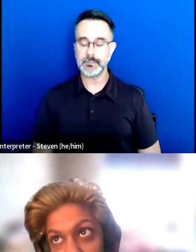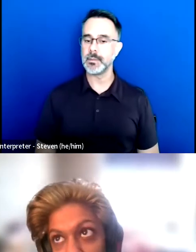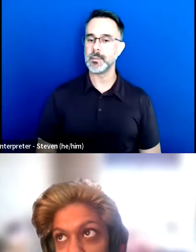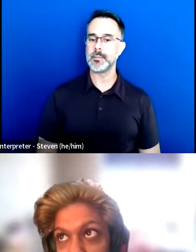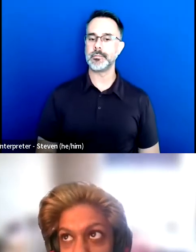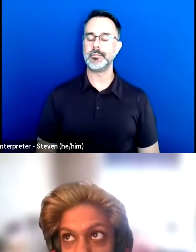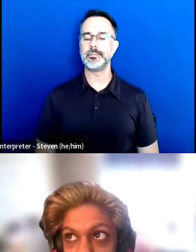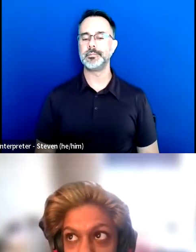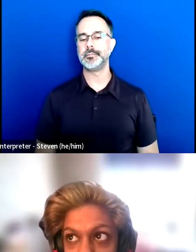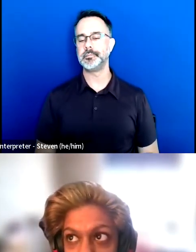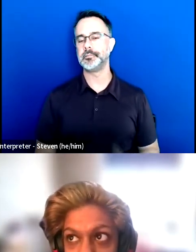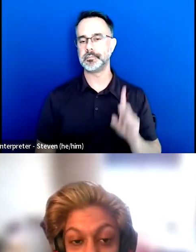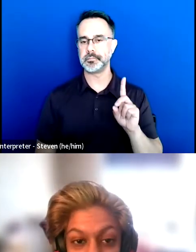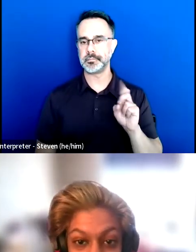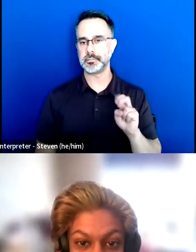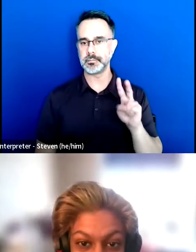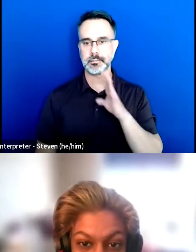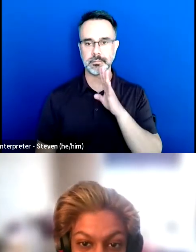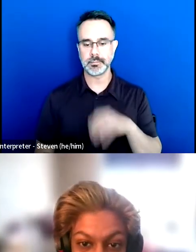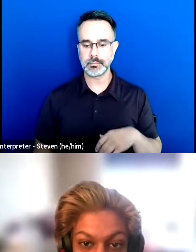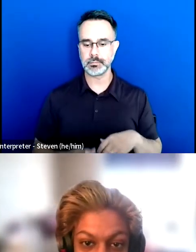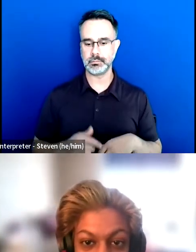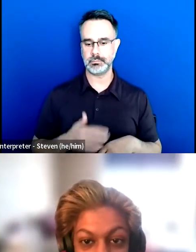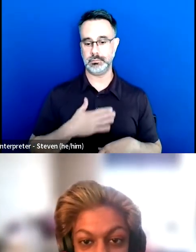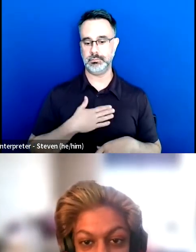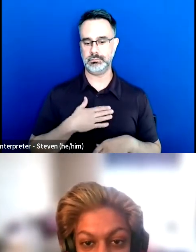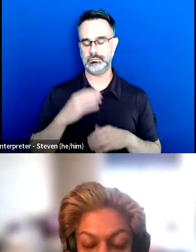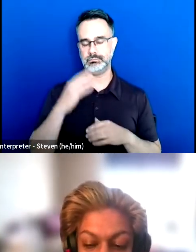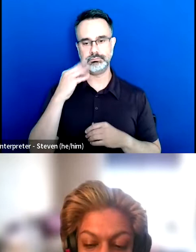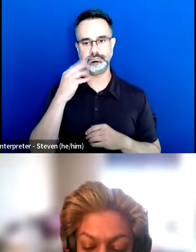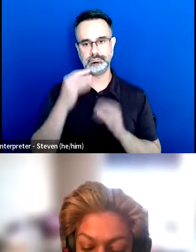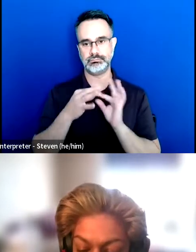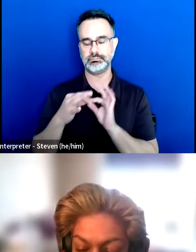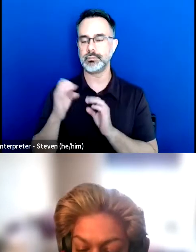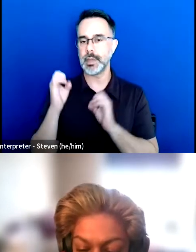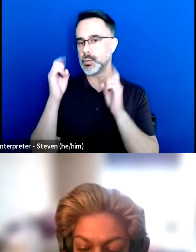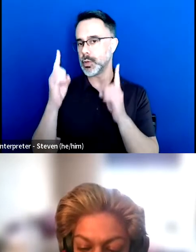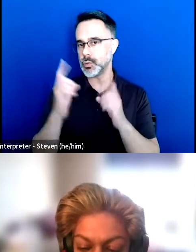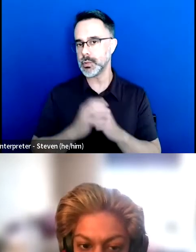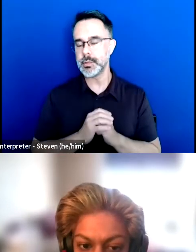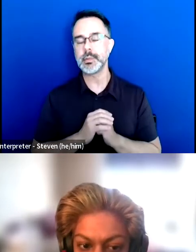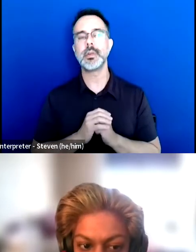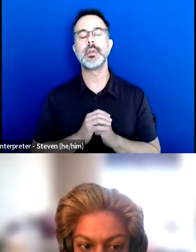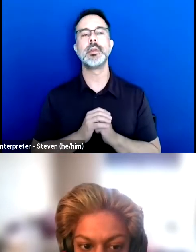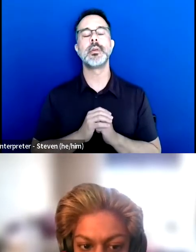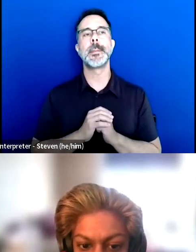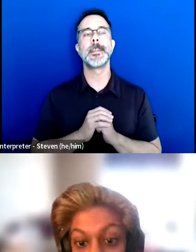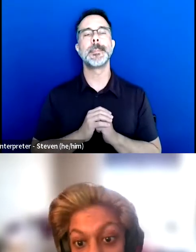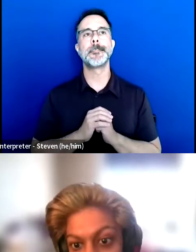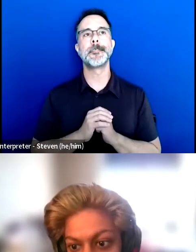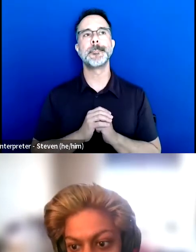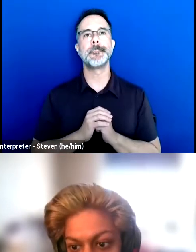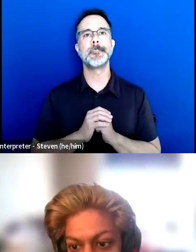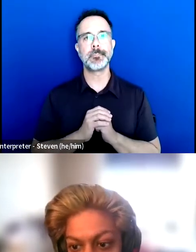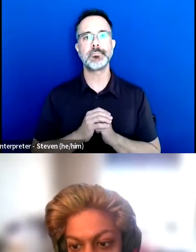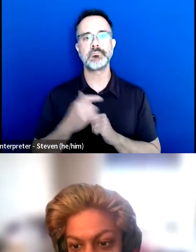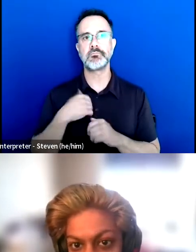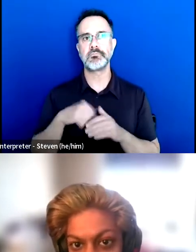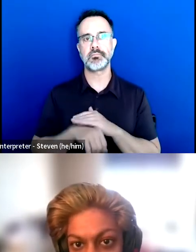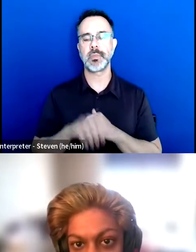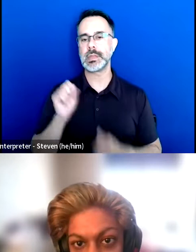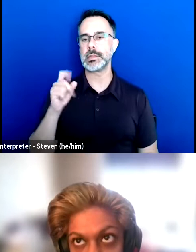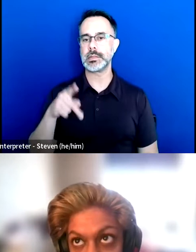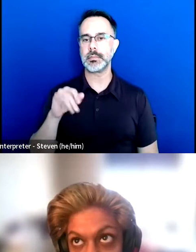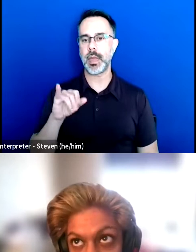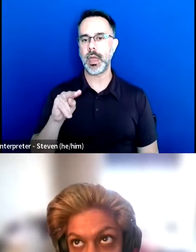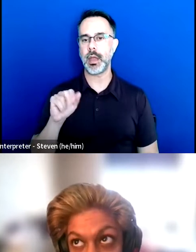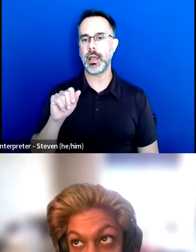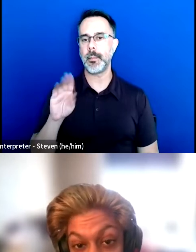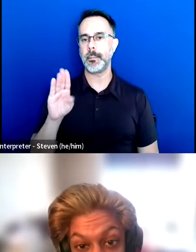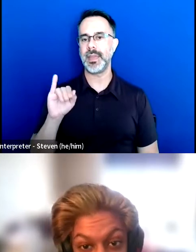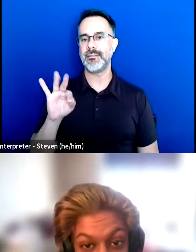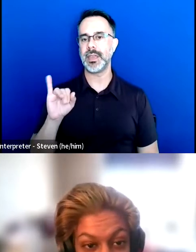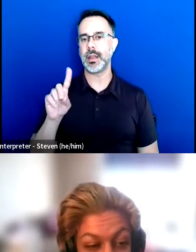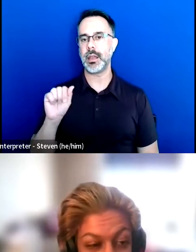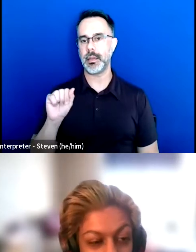So, in terms of my experience with education, I was born with spinal bifida but because of how